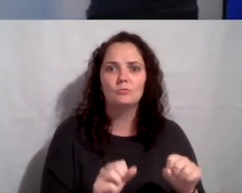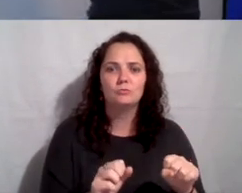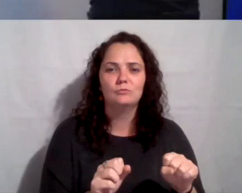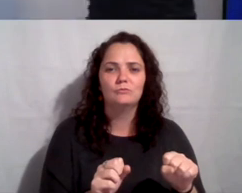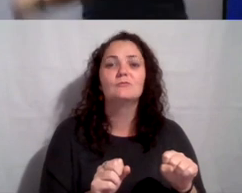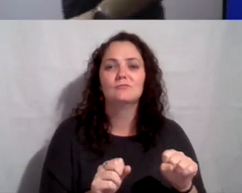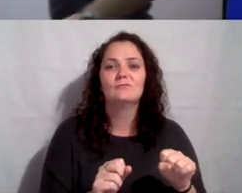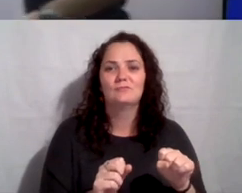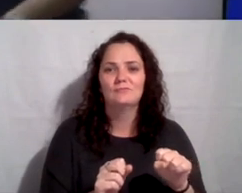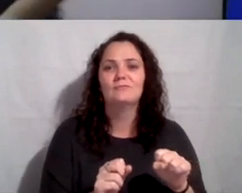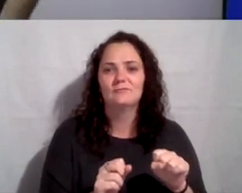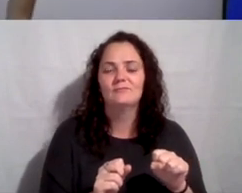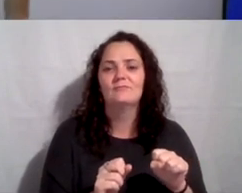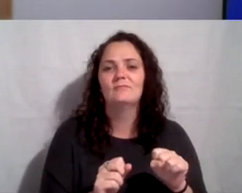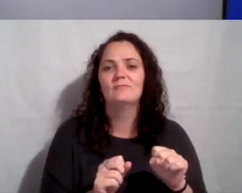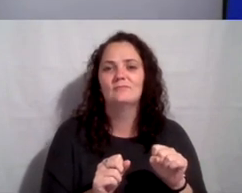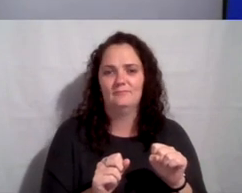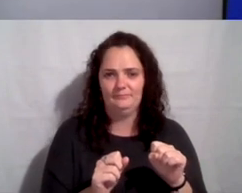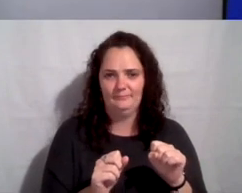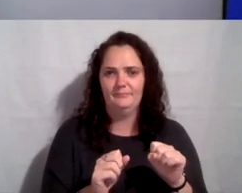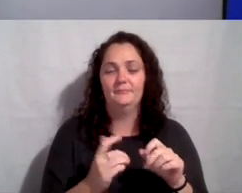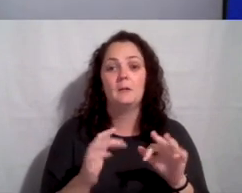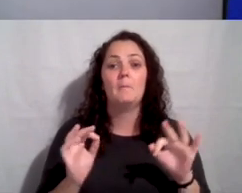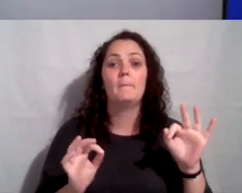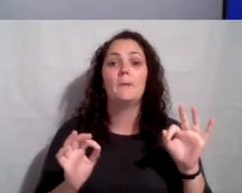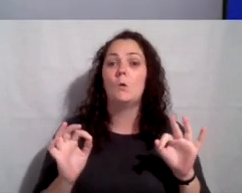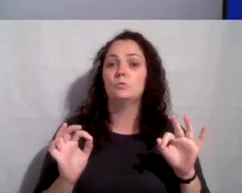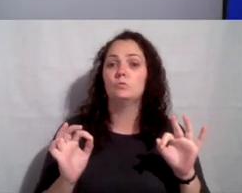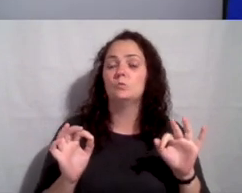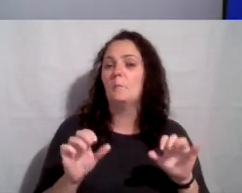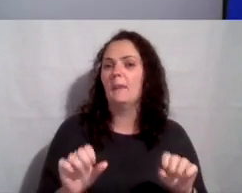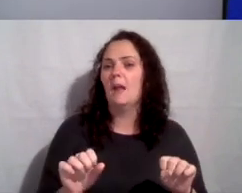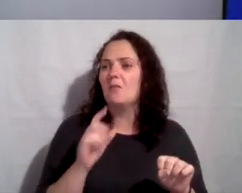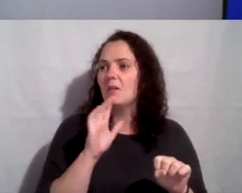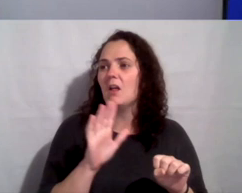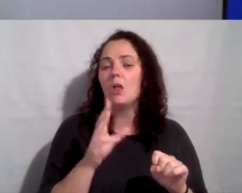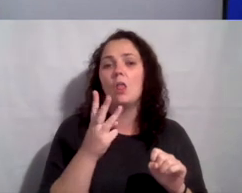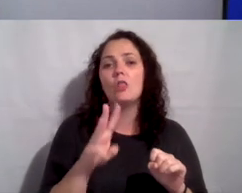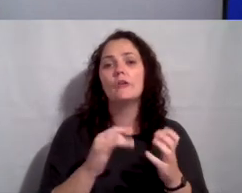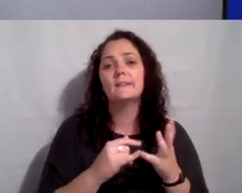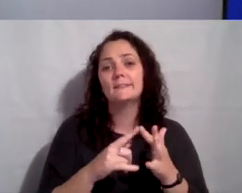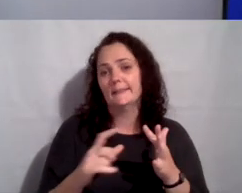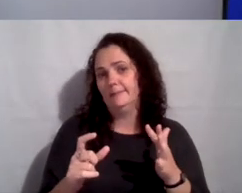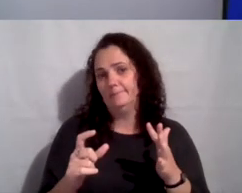and then they're gonna hold again. So they're going to take a pose which they'll hold then for you for probably about 30 seconds